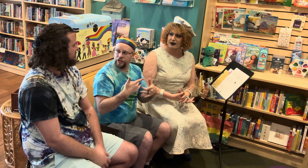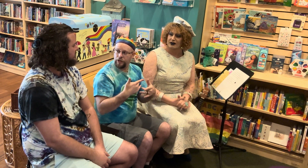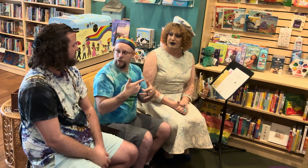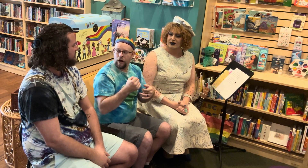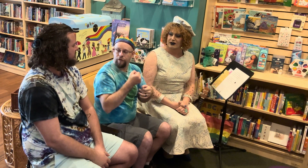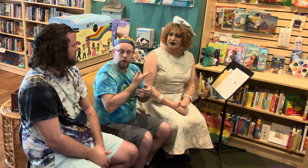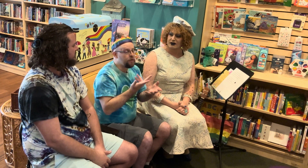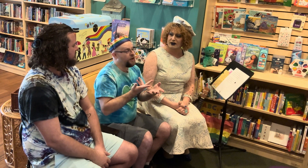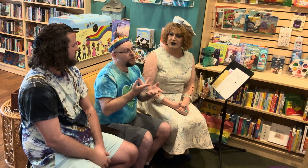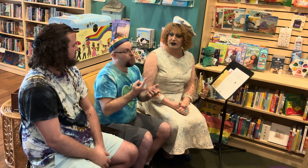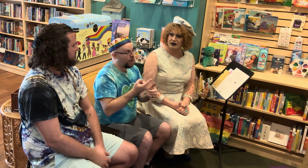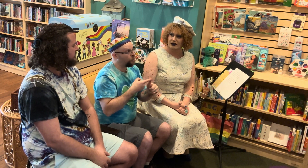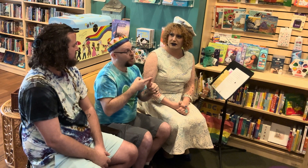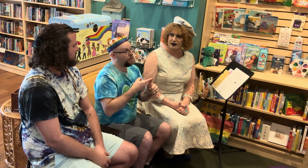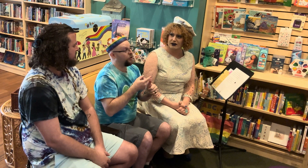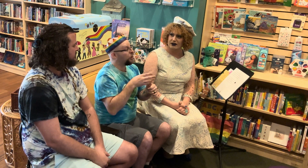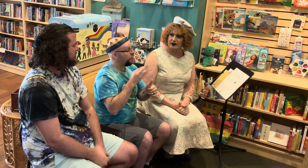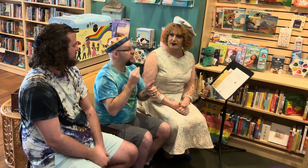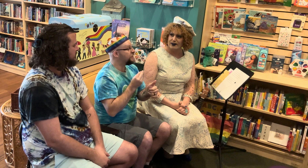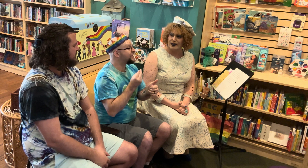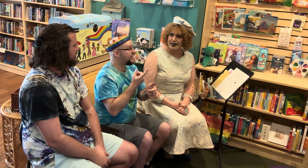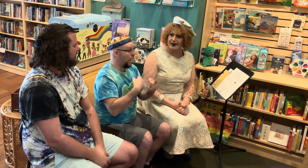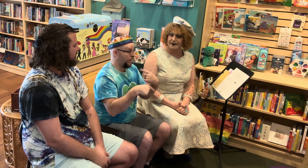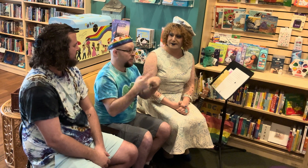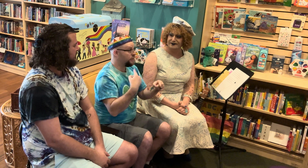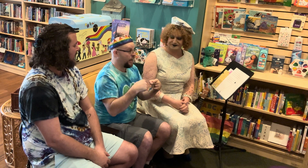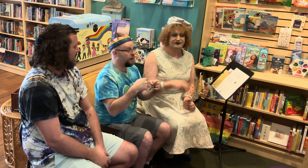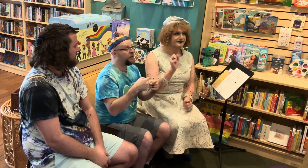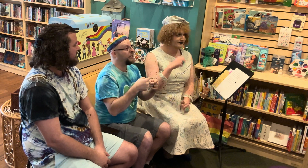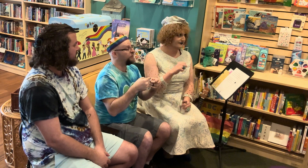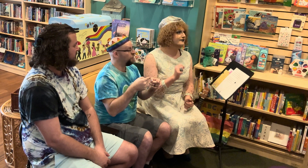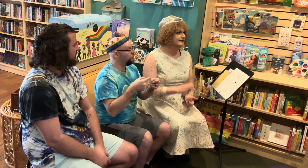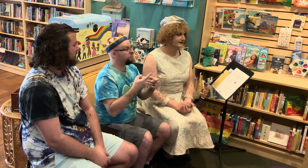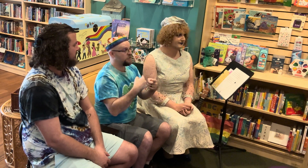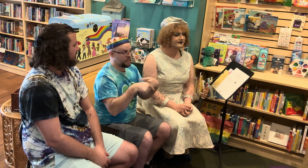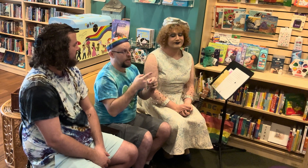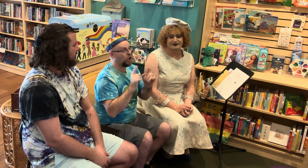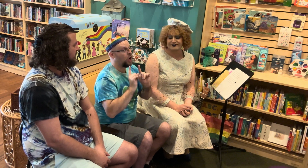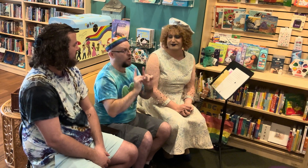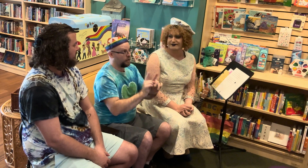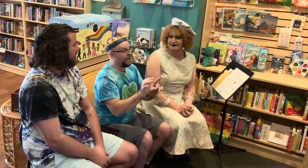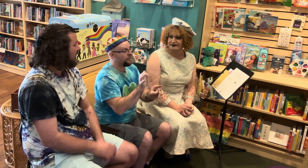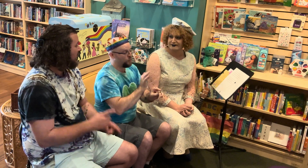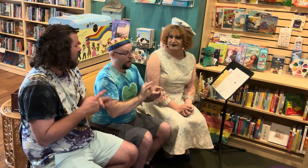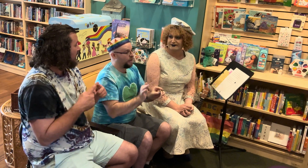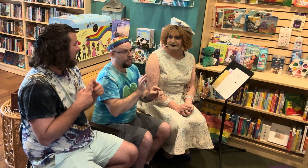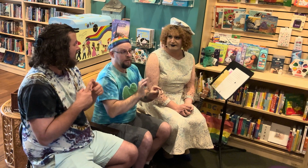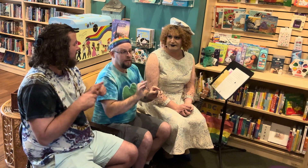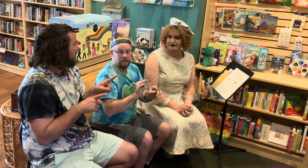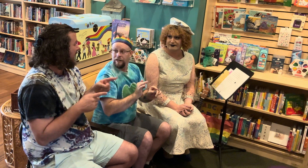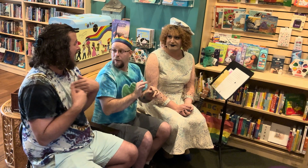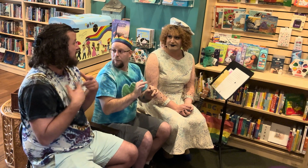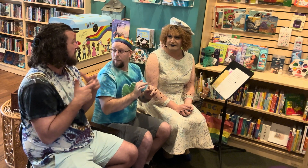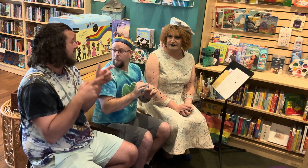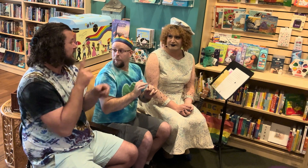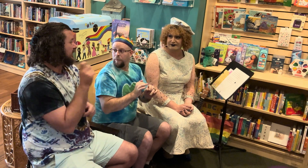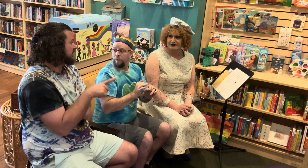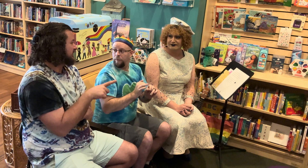do a few things. One, we're going to learn some signs, and I'm going to sign along as well... ZAE: But,